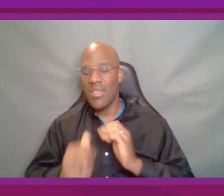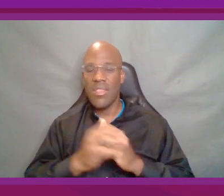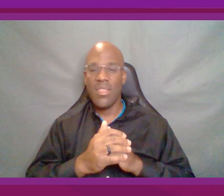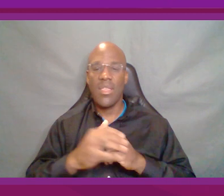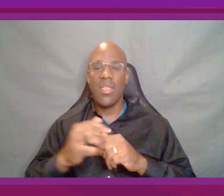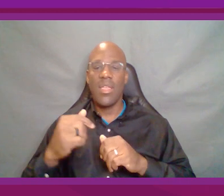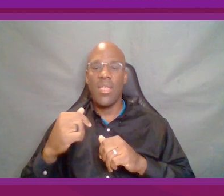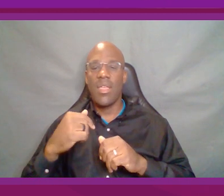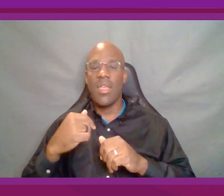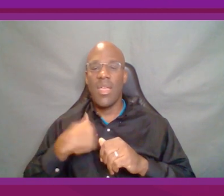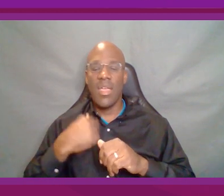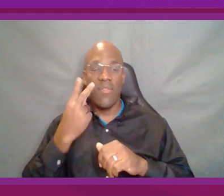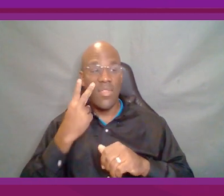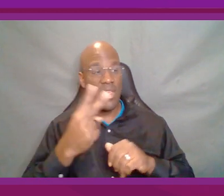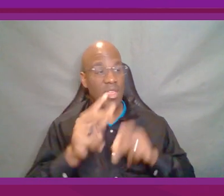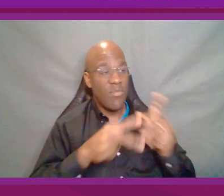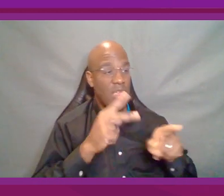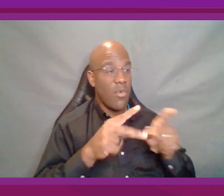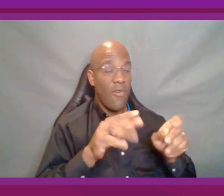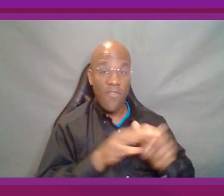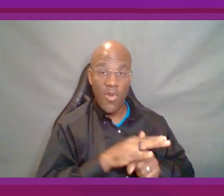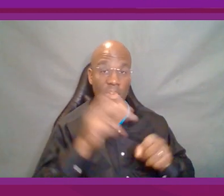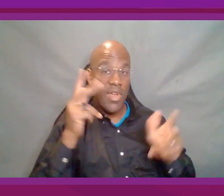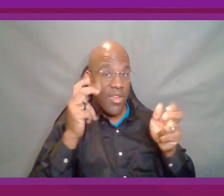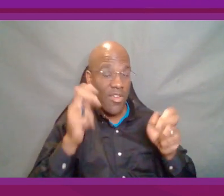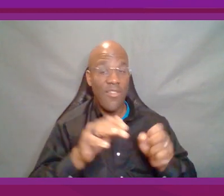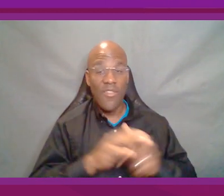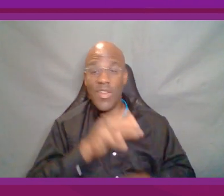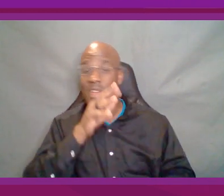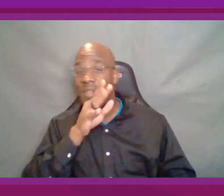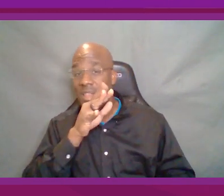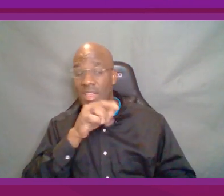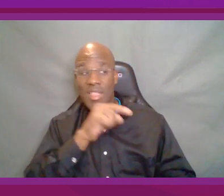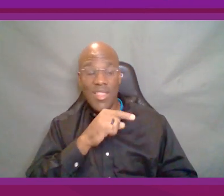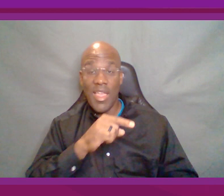many people who are completely able to hear and speak, and they don't necessarily have